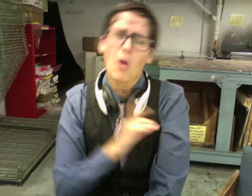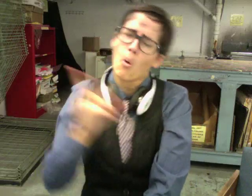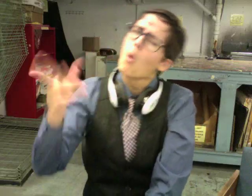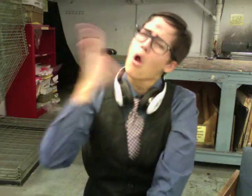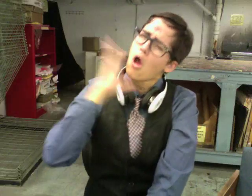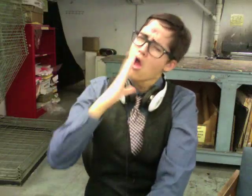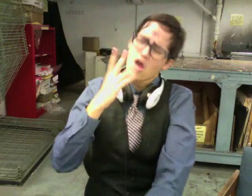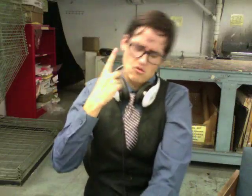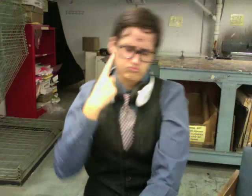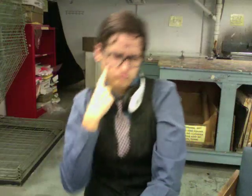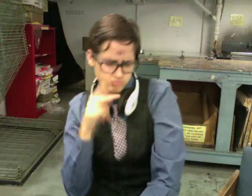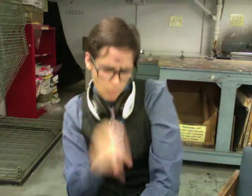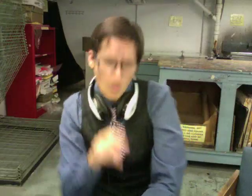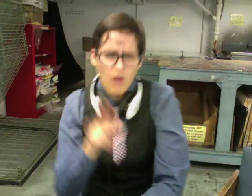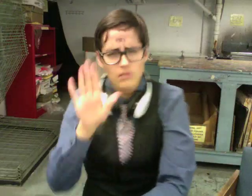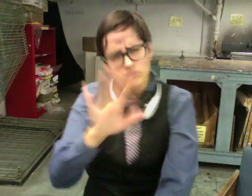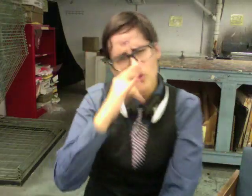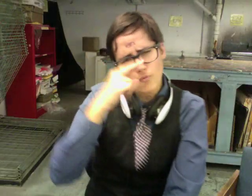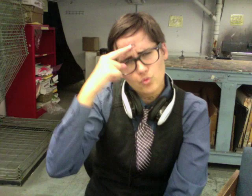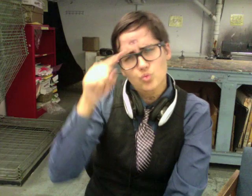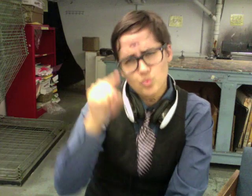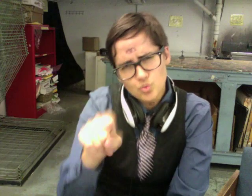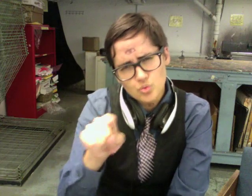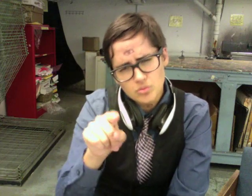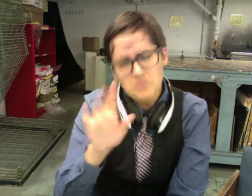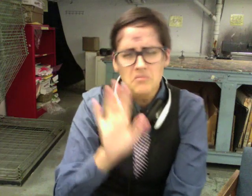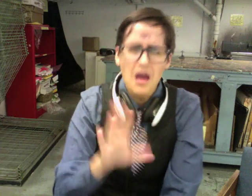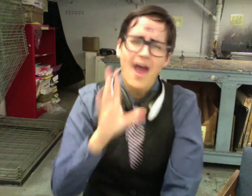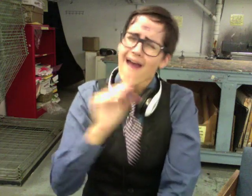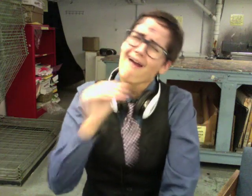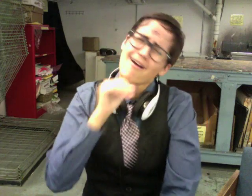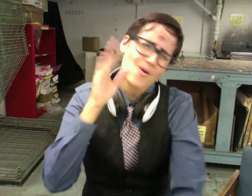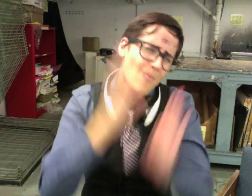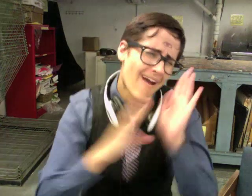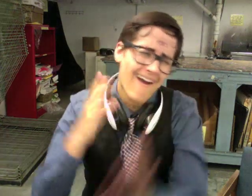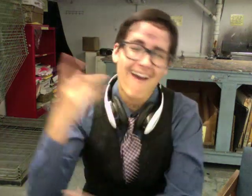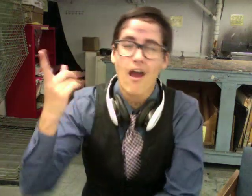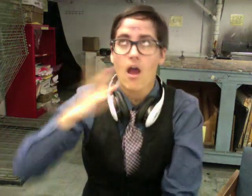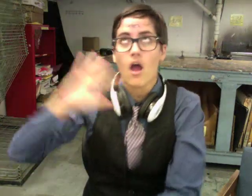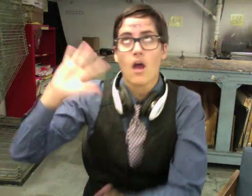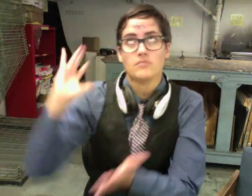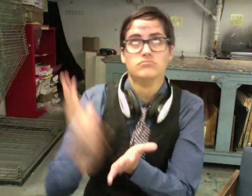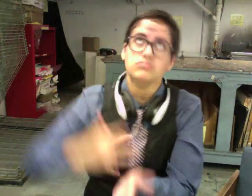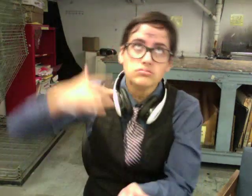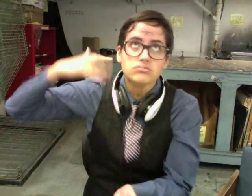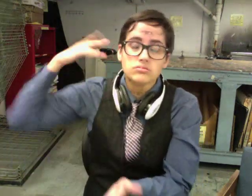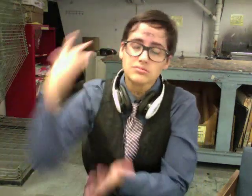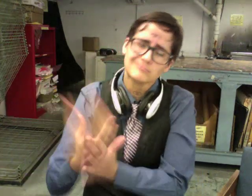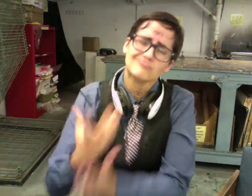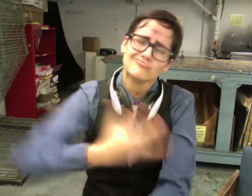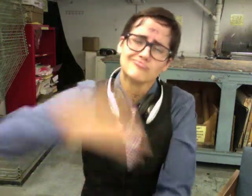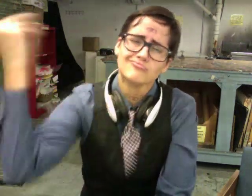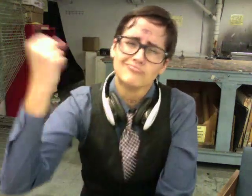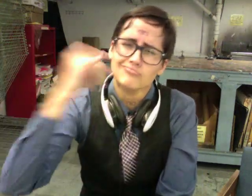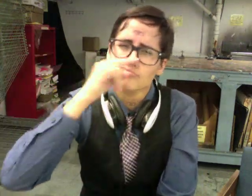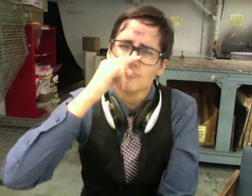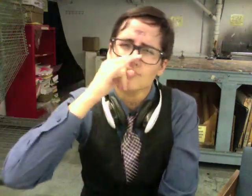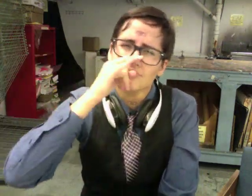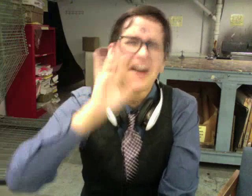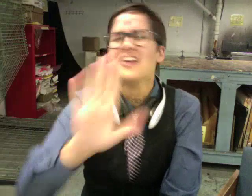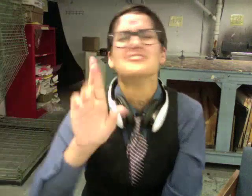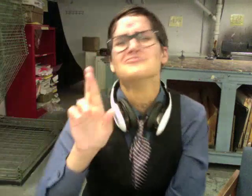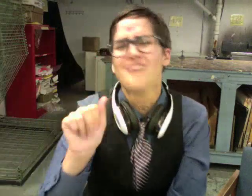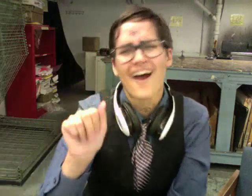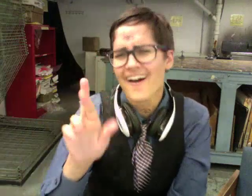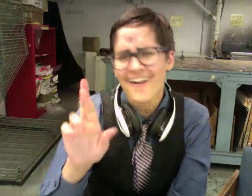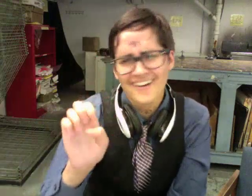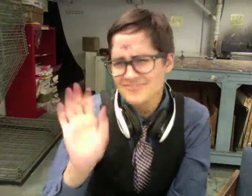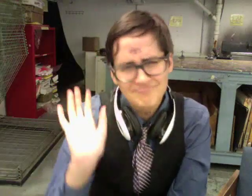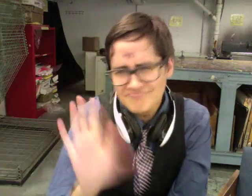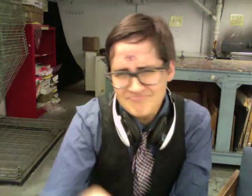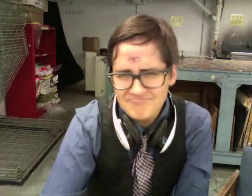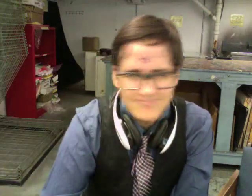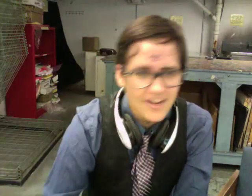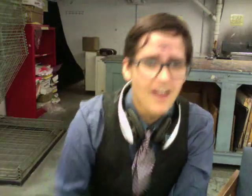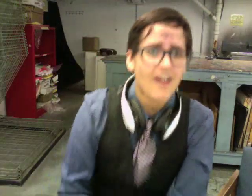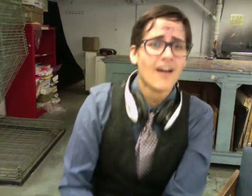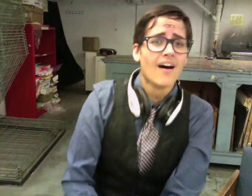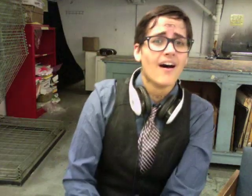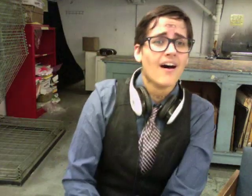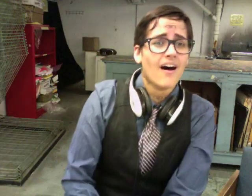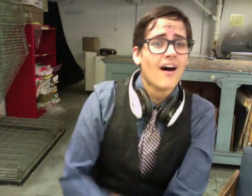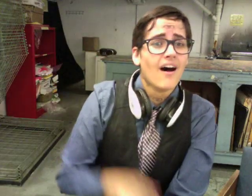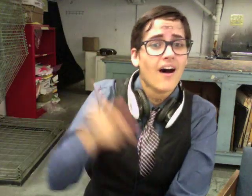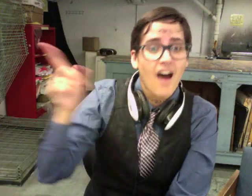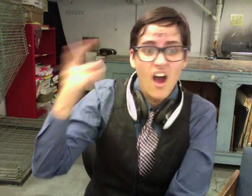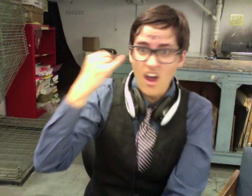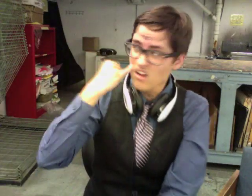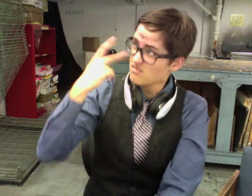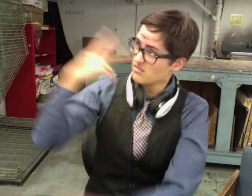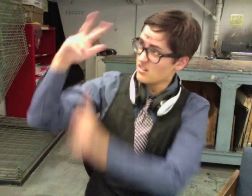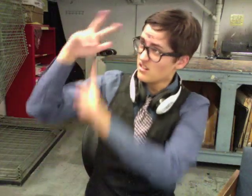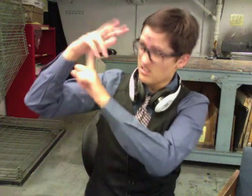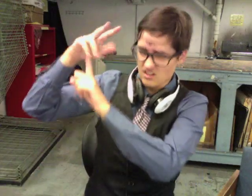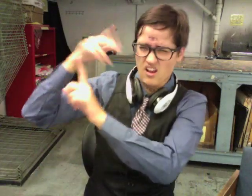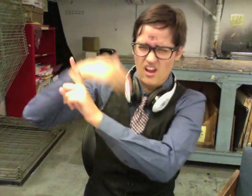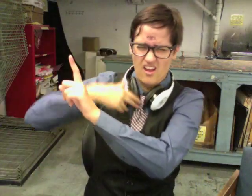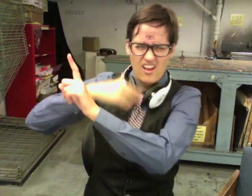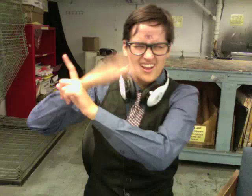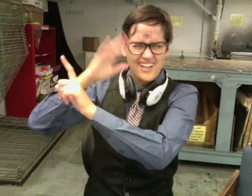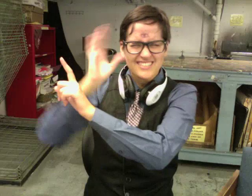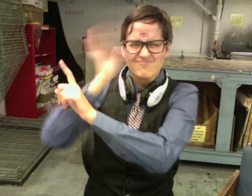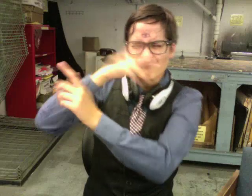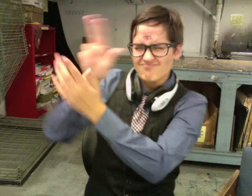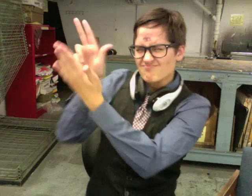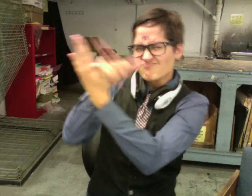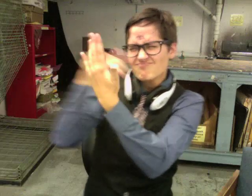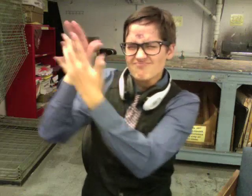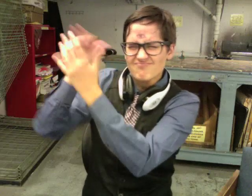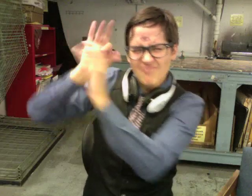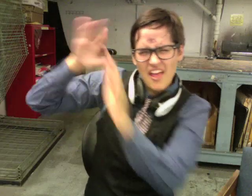keep a good eye on your kids, and hardly ever take one. Are they painted with complex murals